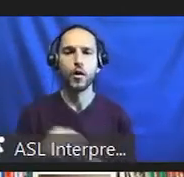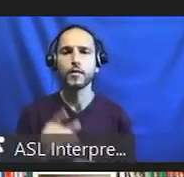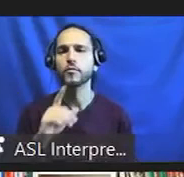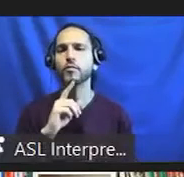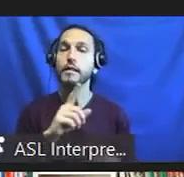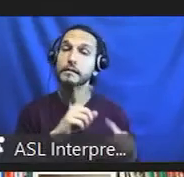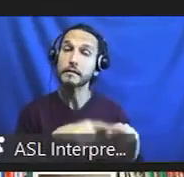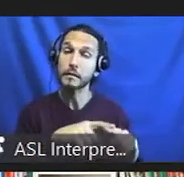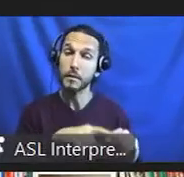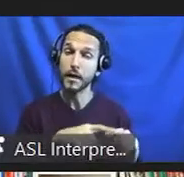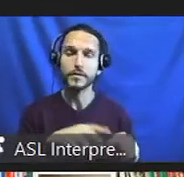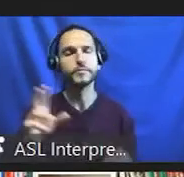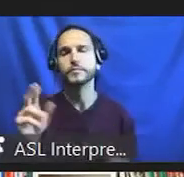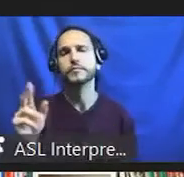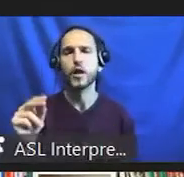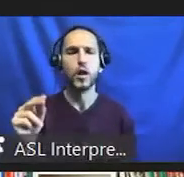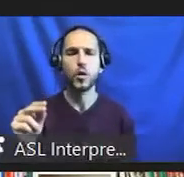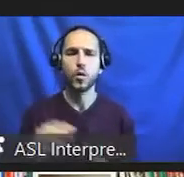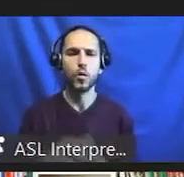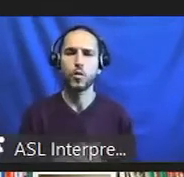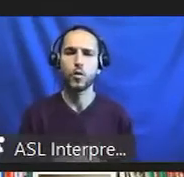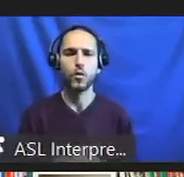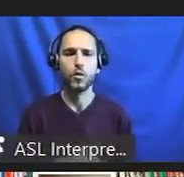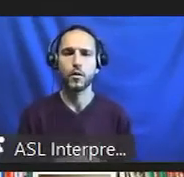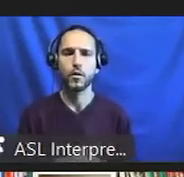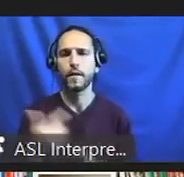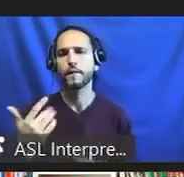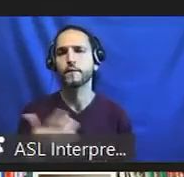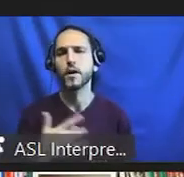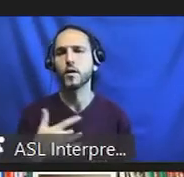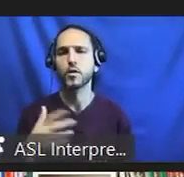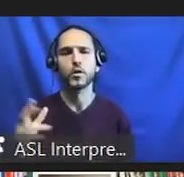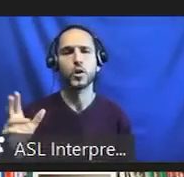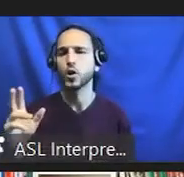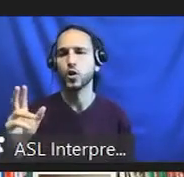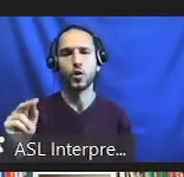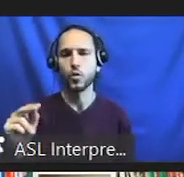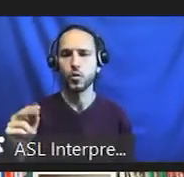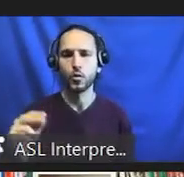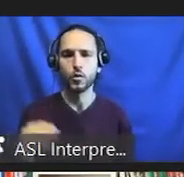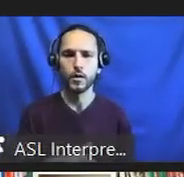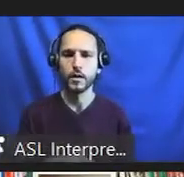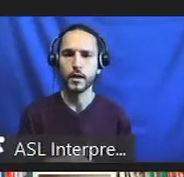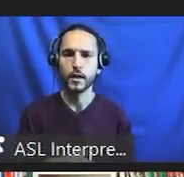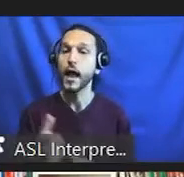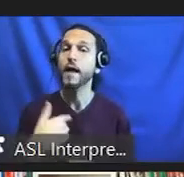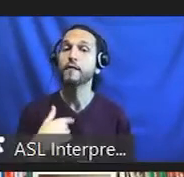But pretty much no. Just the fact that you're having one student proctored